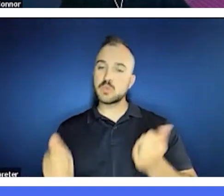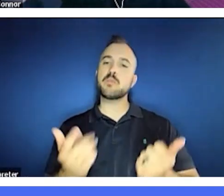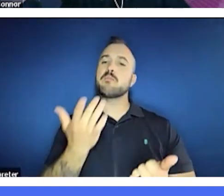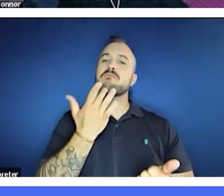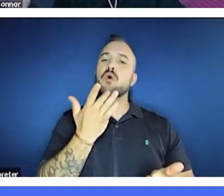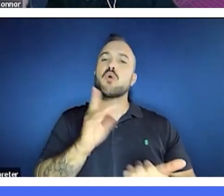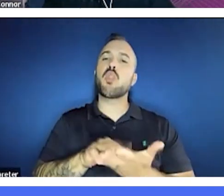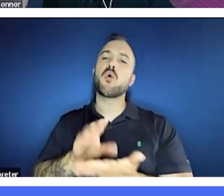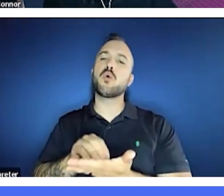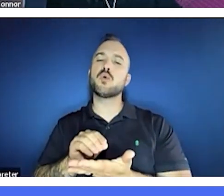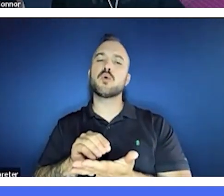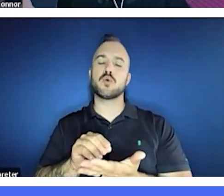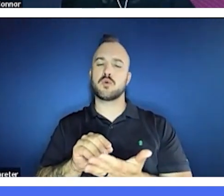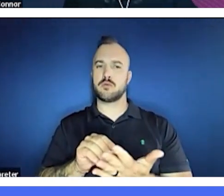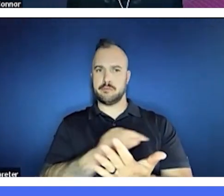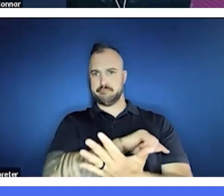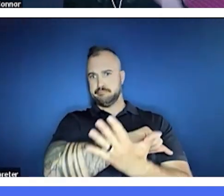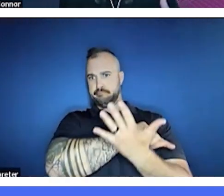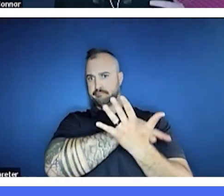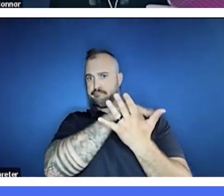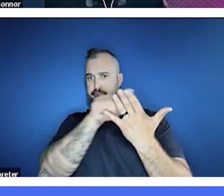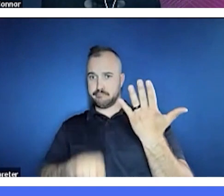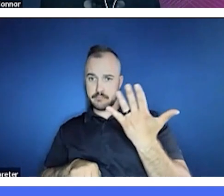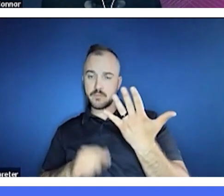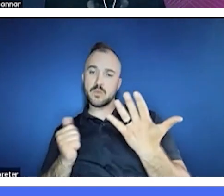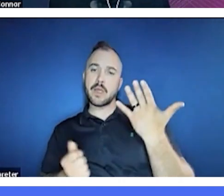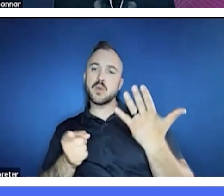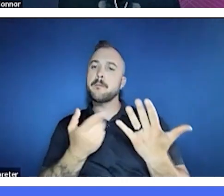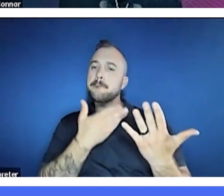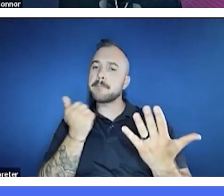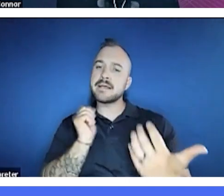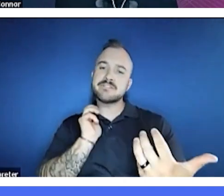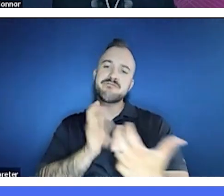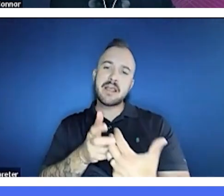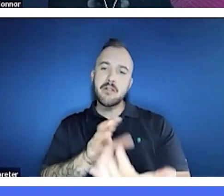to learn from all this menu of choices. You don't need to sit through a video